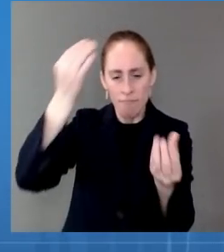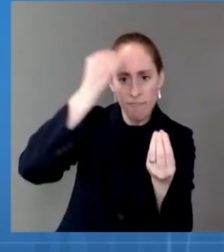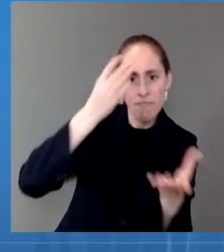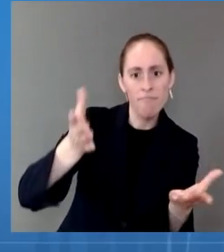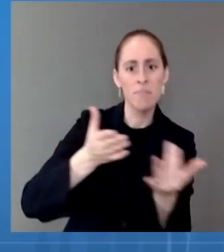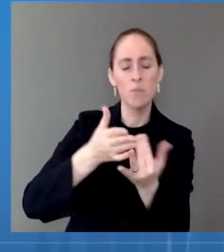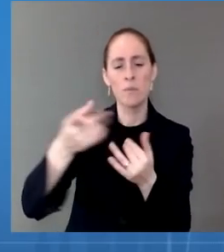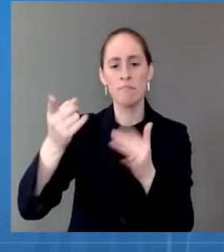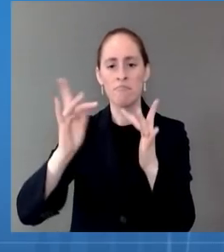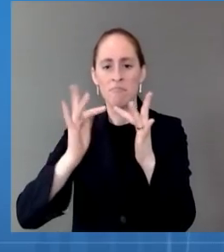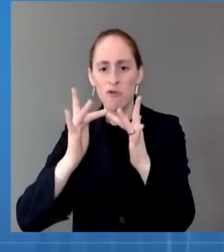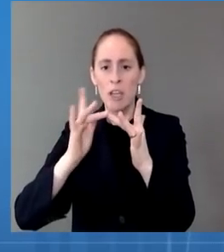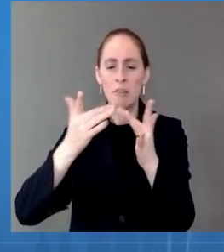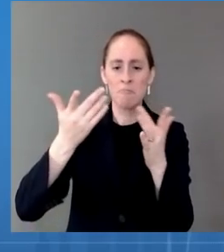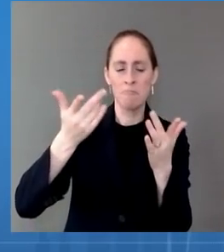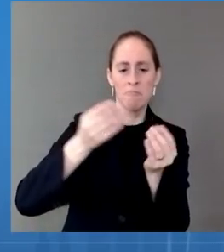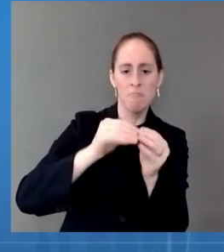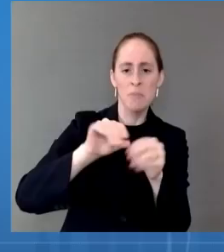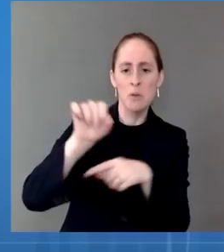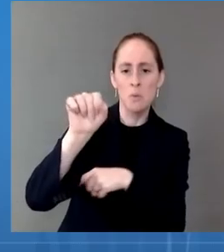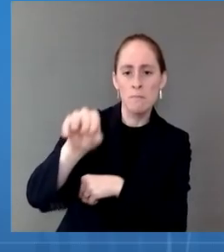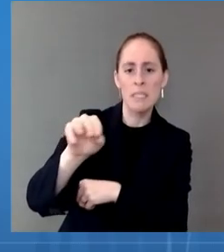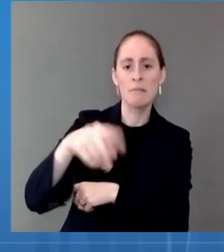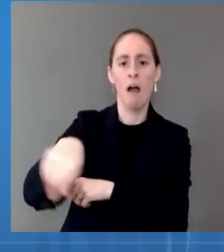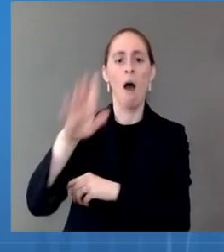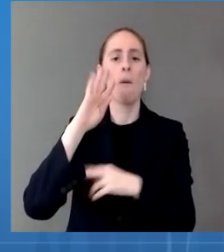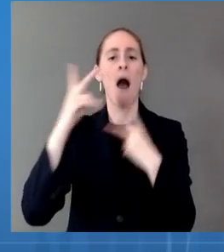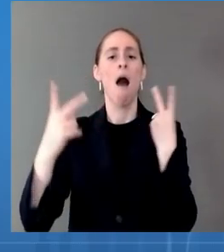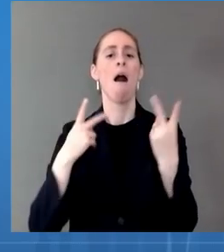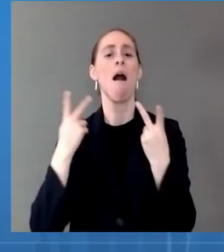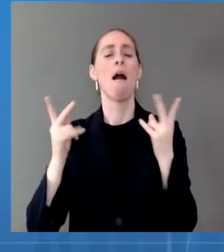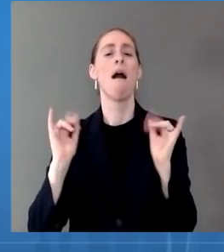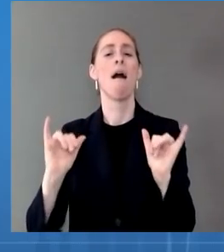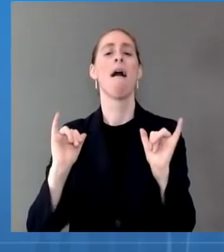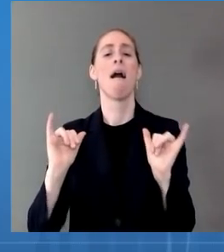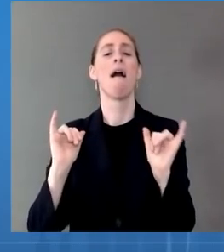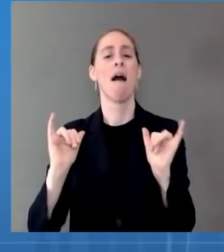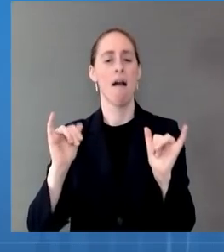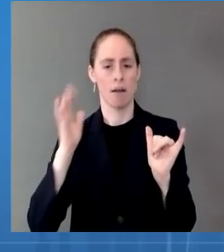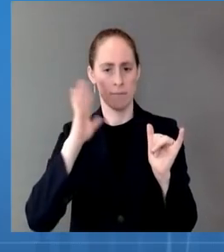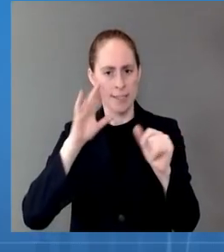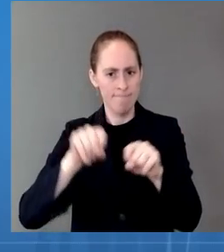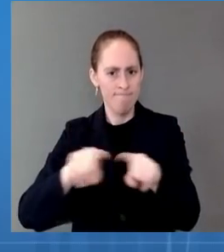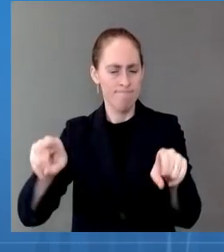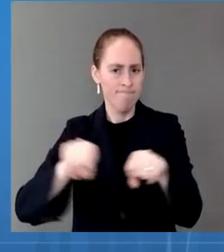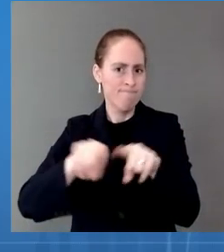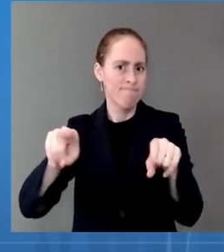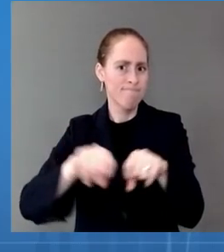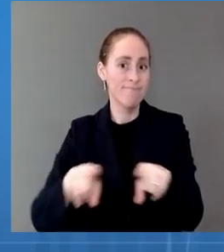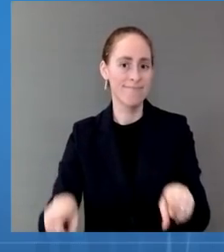you'll be seeing data very likely in preprint service. Preliminary findings using laboratory